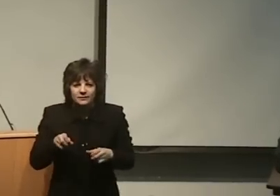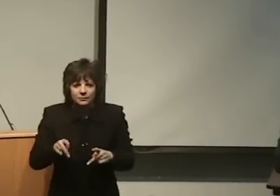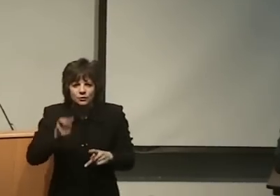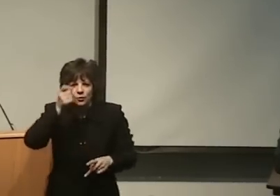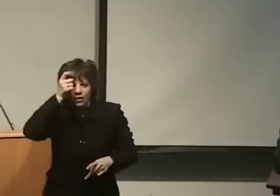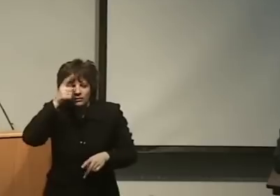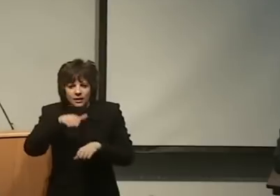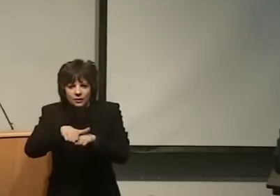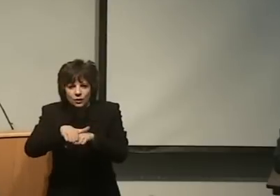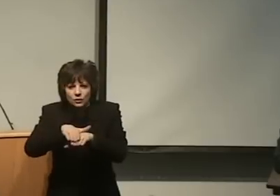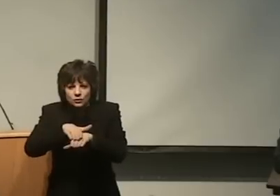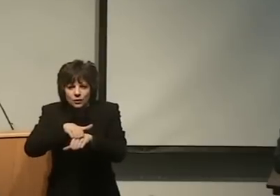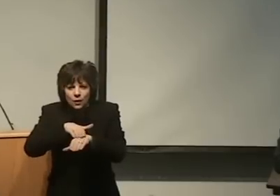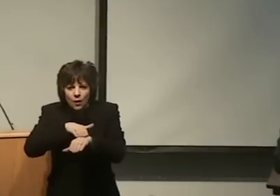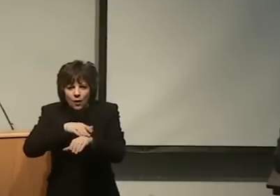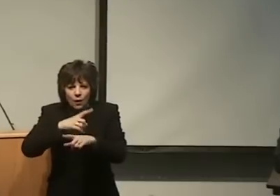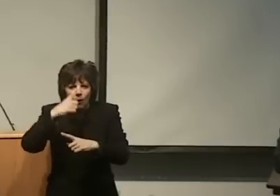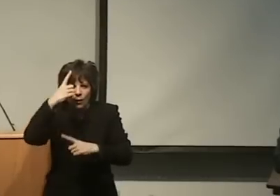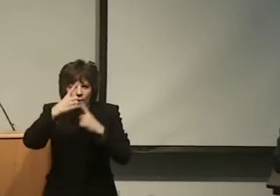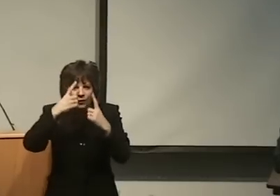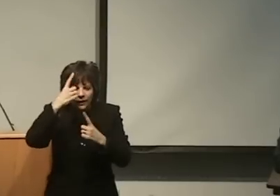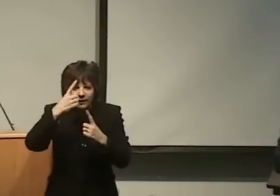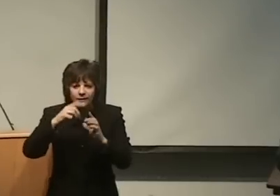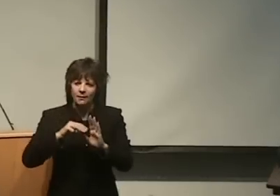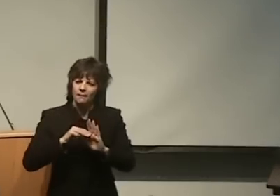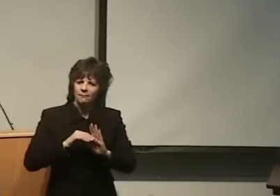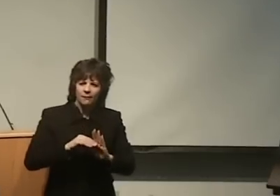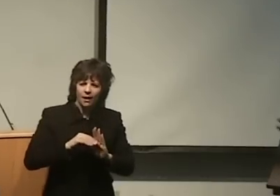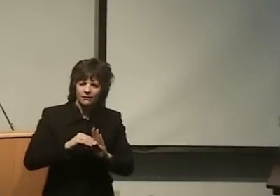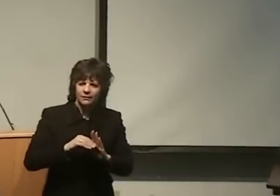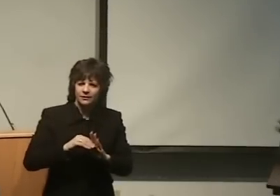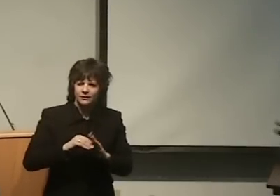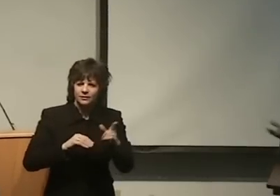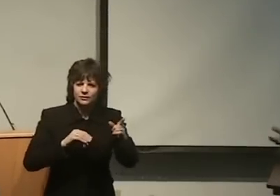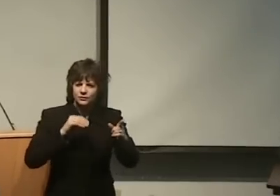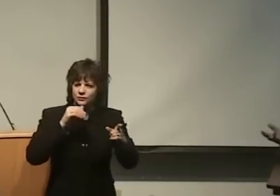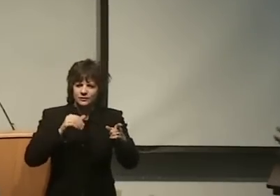So model it. Don't think they know what that is. They don't. They're not professors.